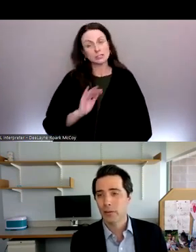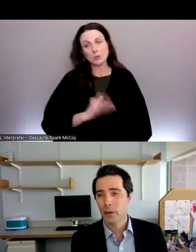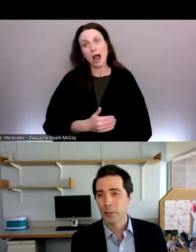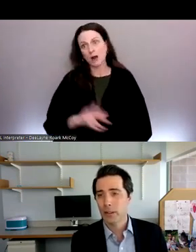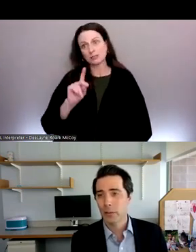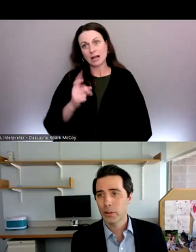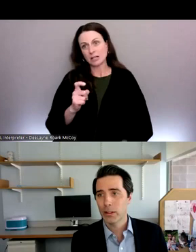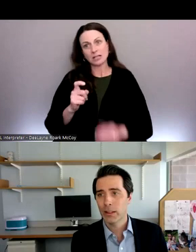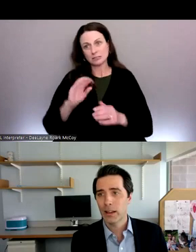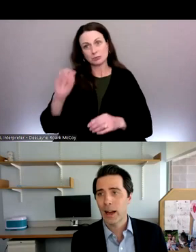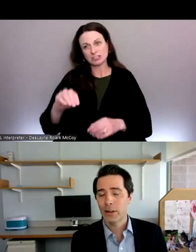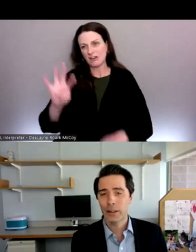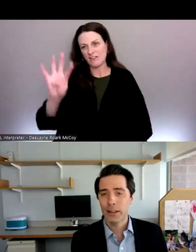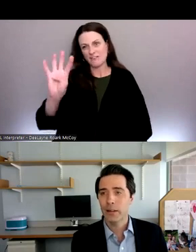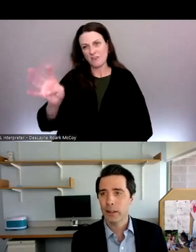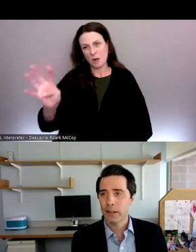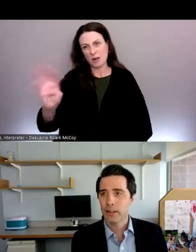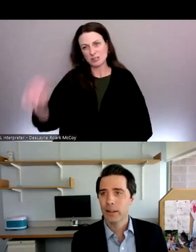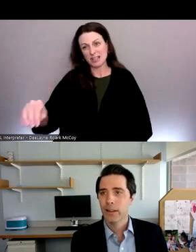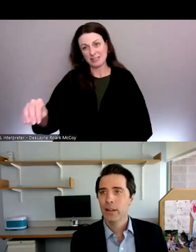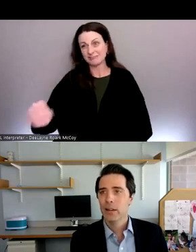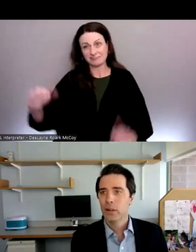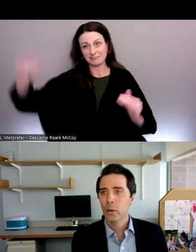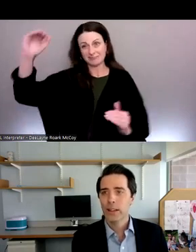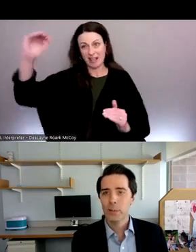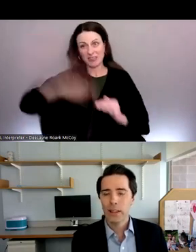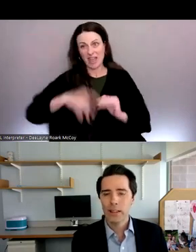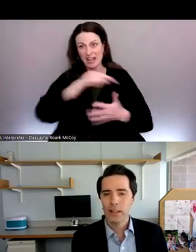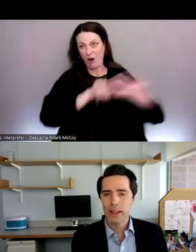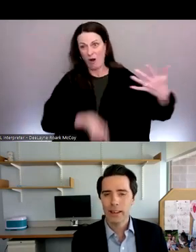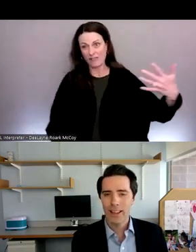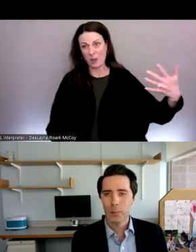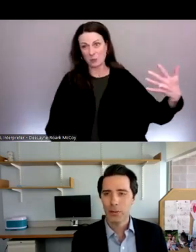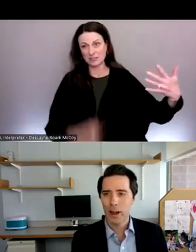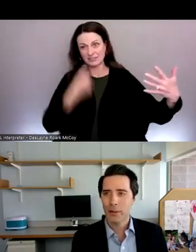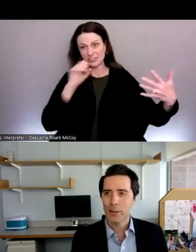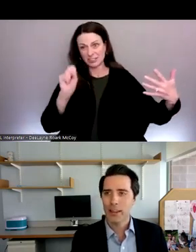40 Which is higher than any of these